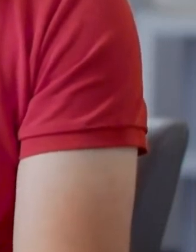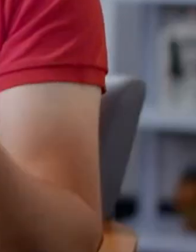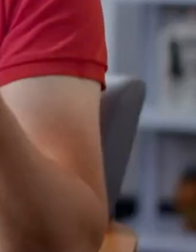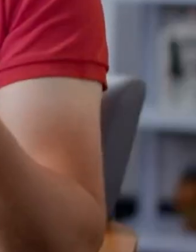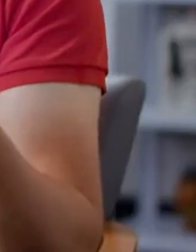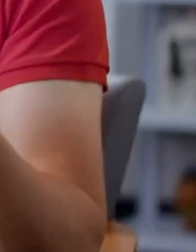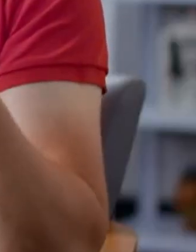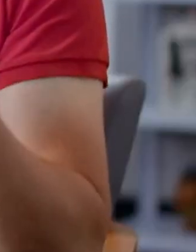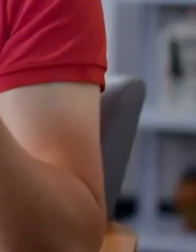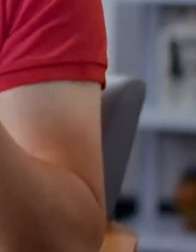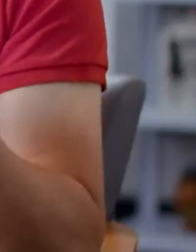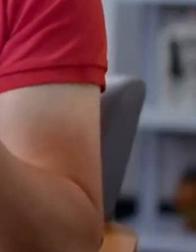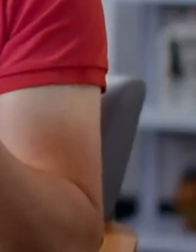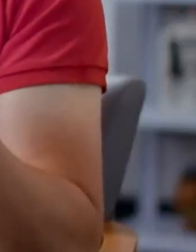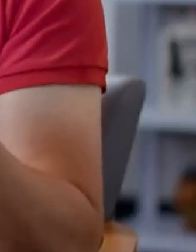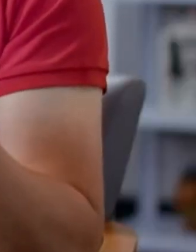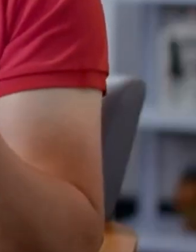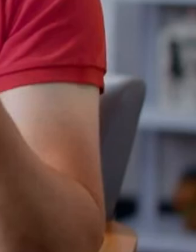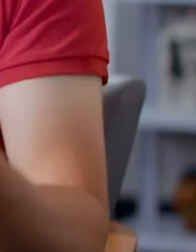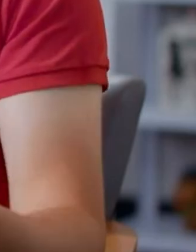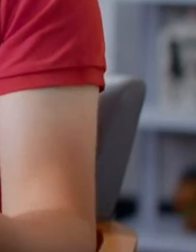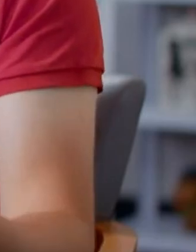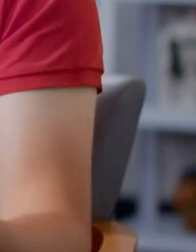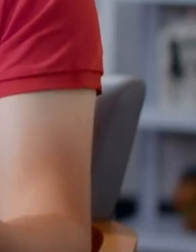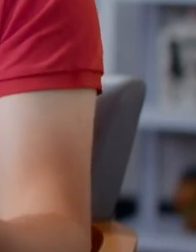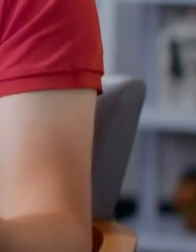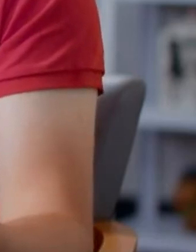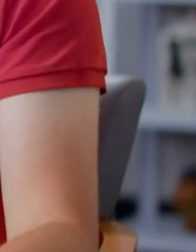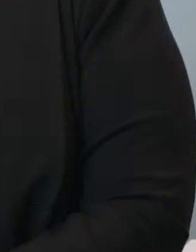defined. They're saying this is a crisis, it is a crisis.